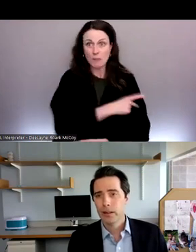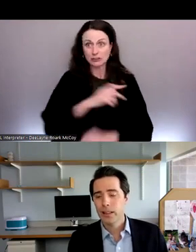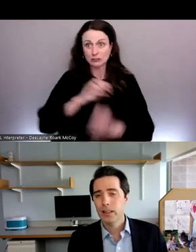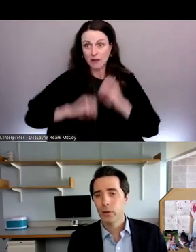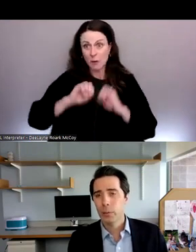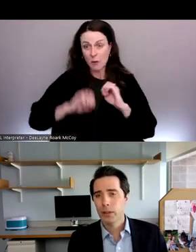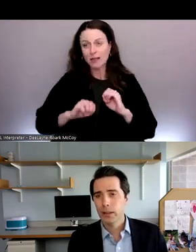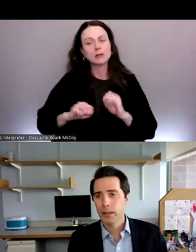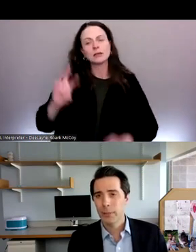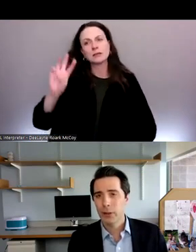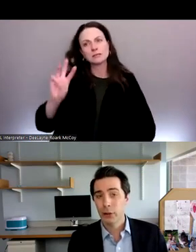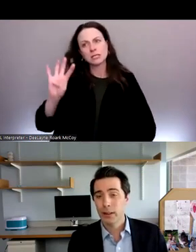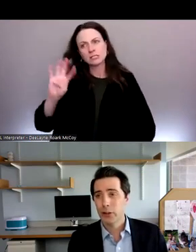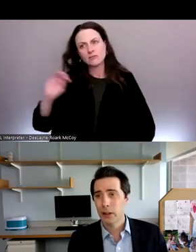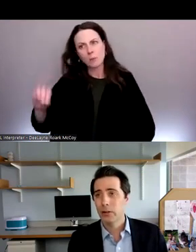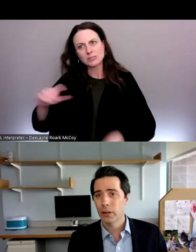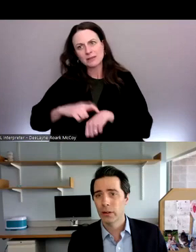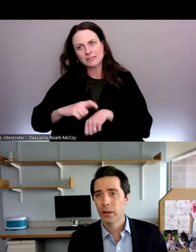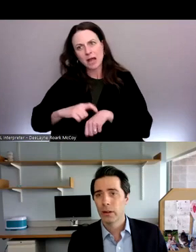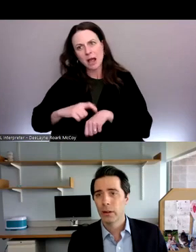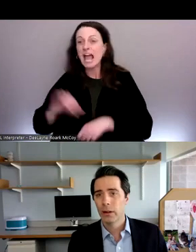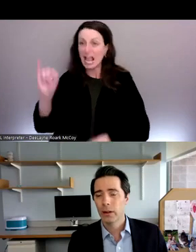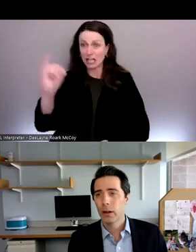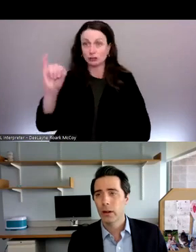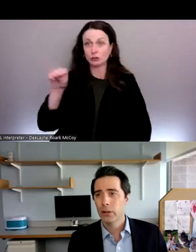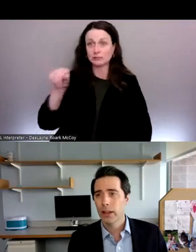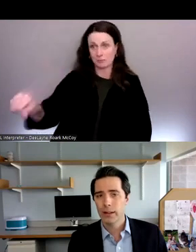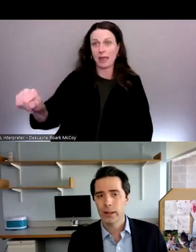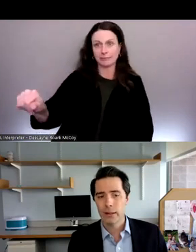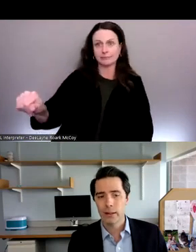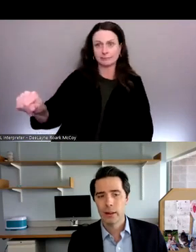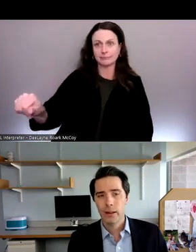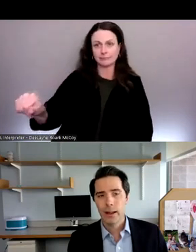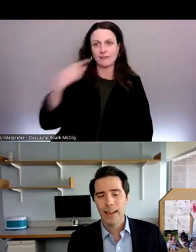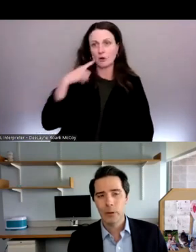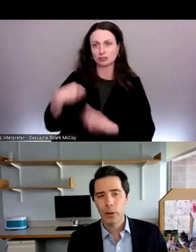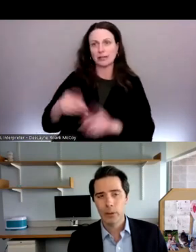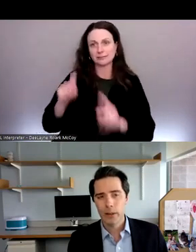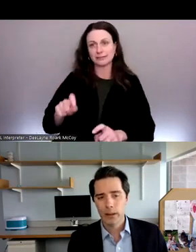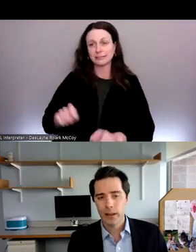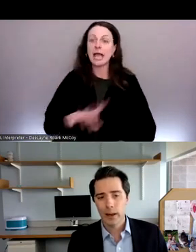um 64 of the time Insurance actually